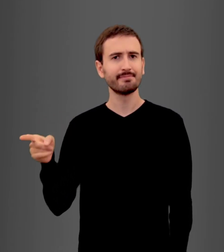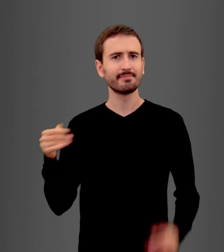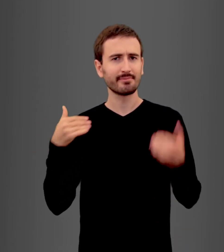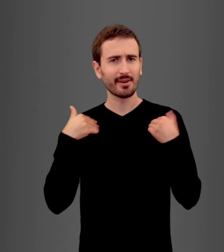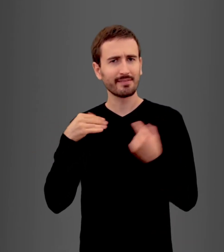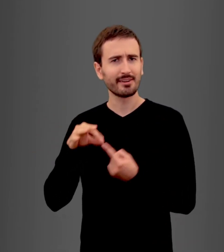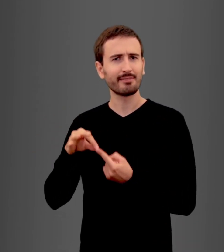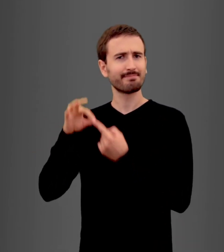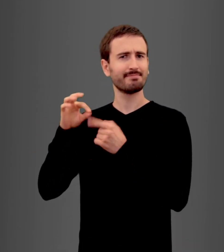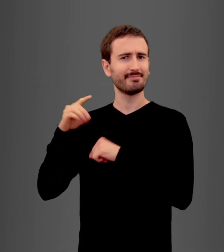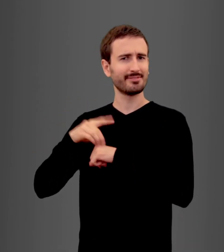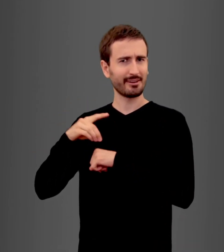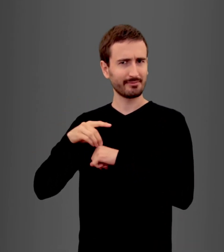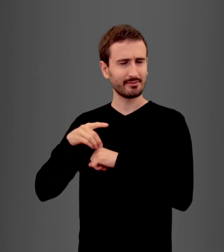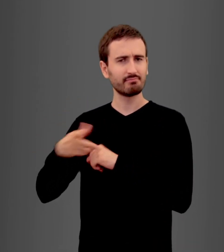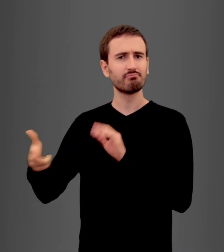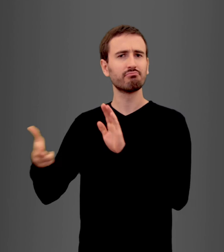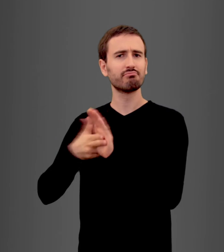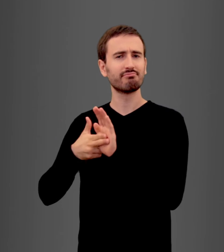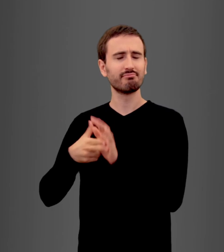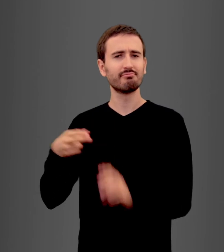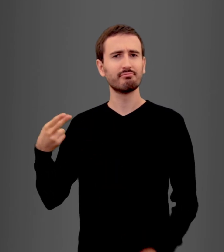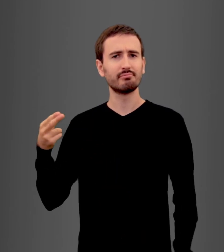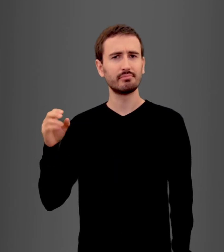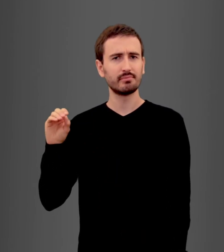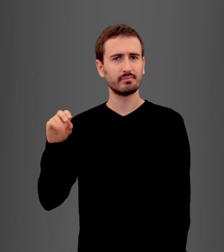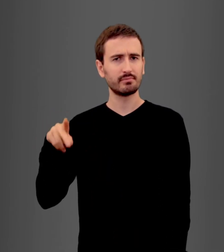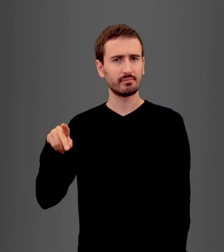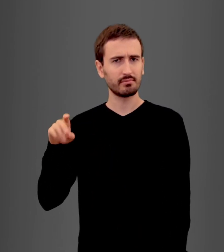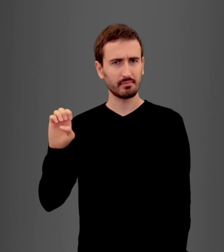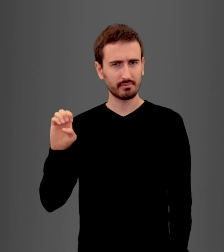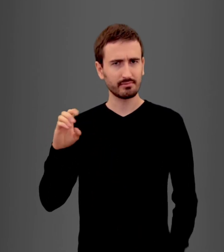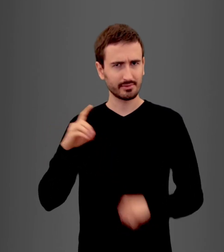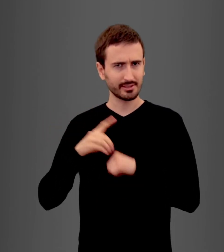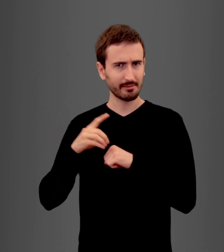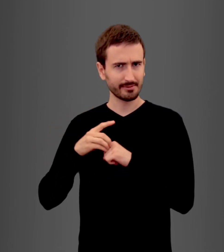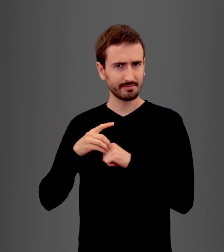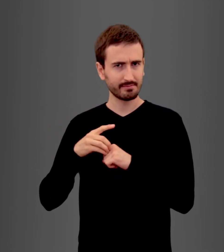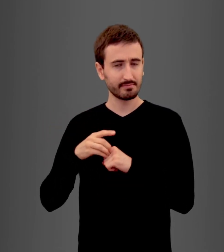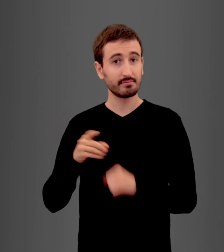we will be able to view an exceptional diamond known as the Hope diamond.